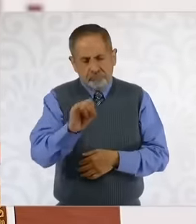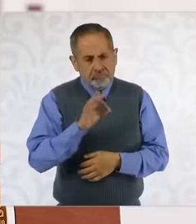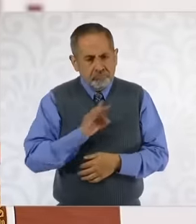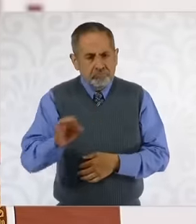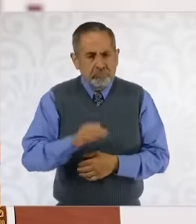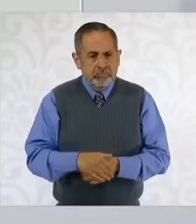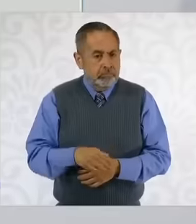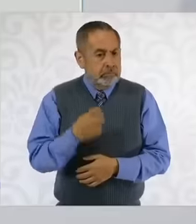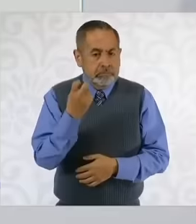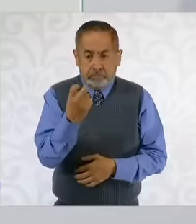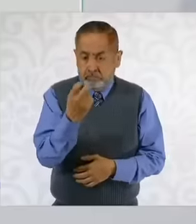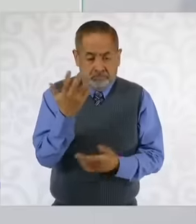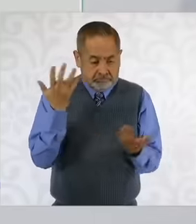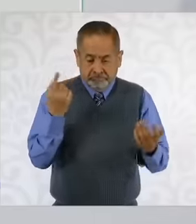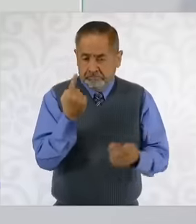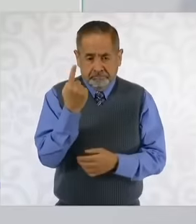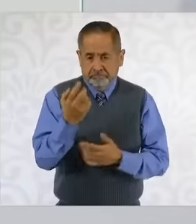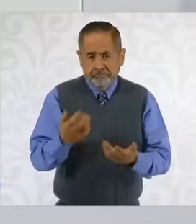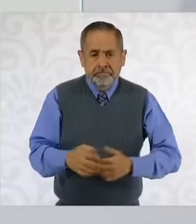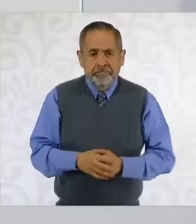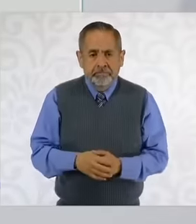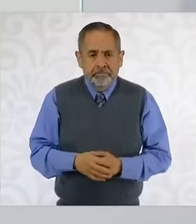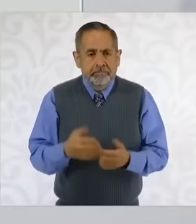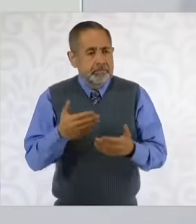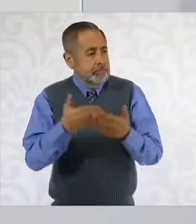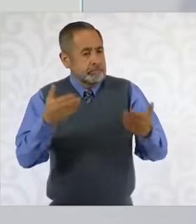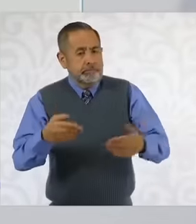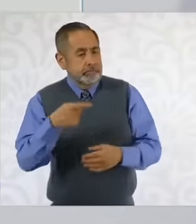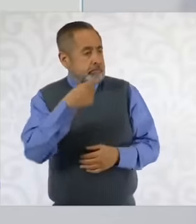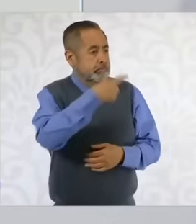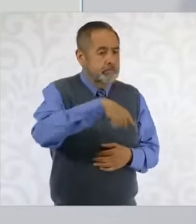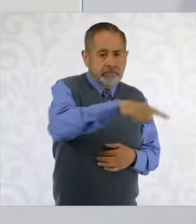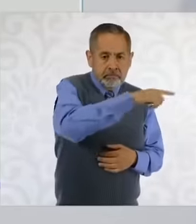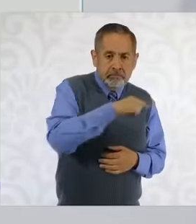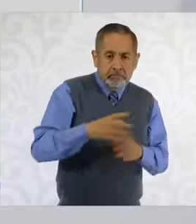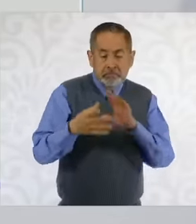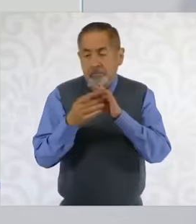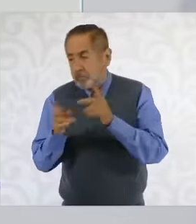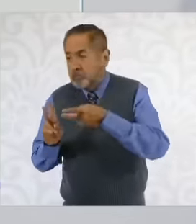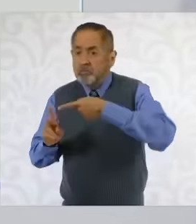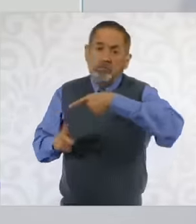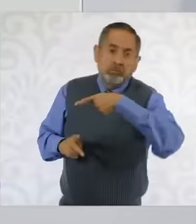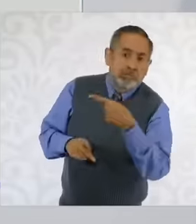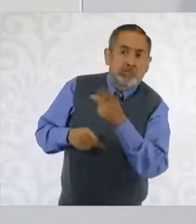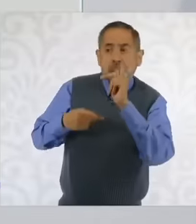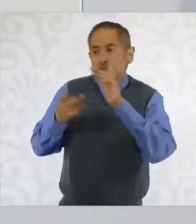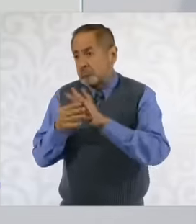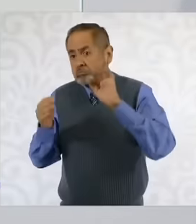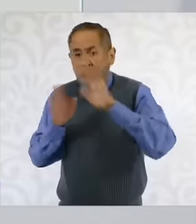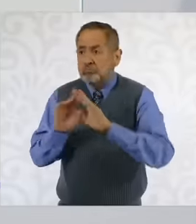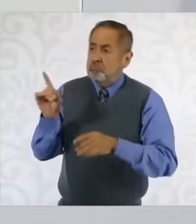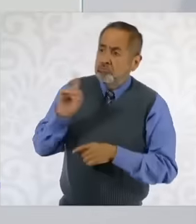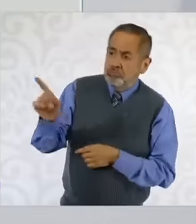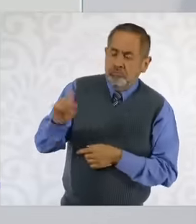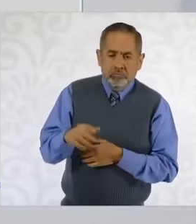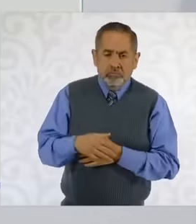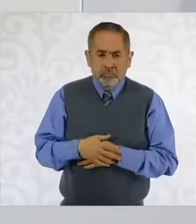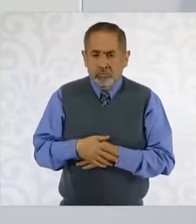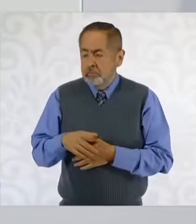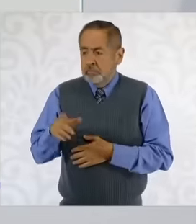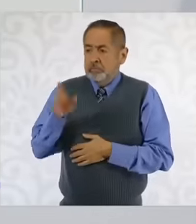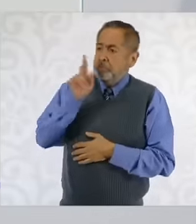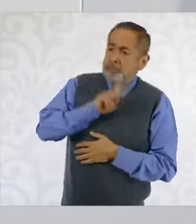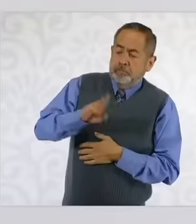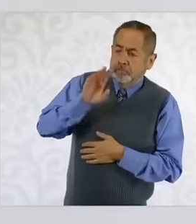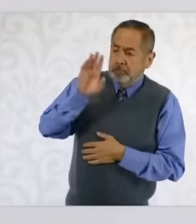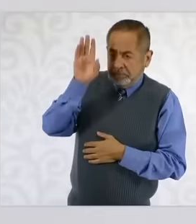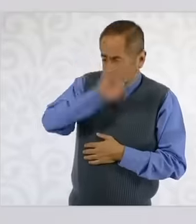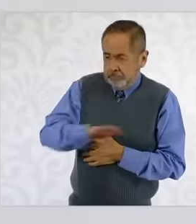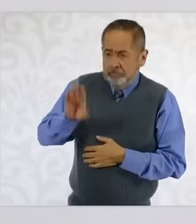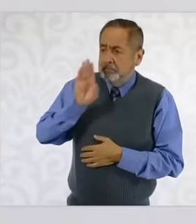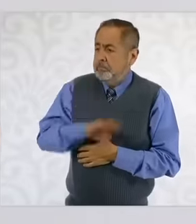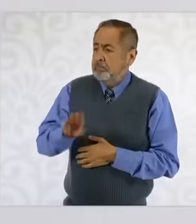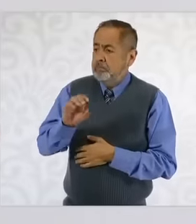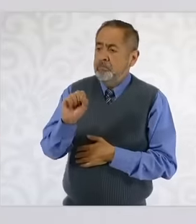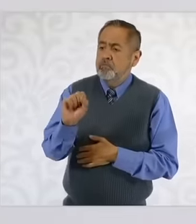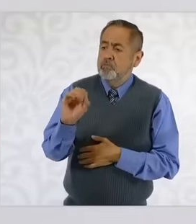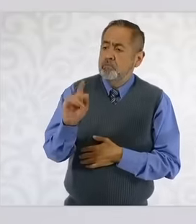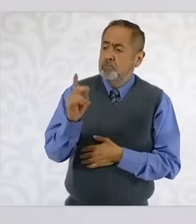the first thing because now it seems that it is even quoted by constitutional supremacy. The second thing, yesterday I